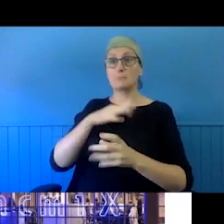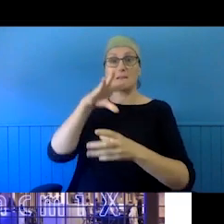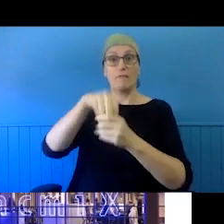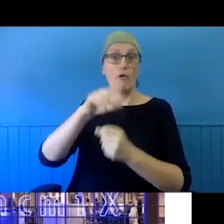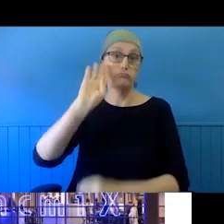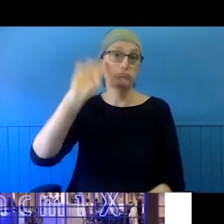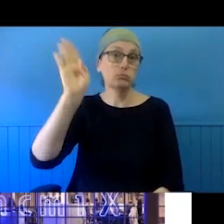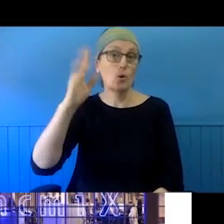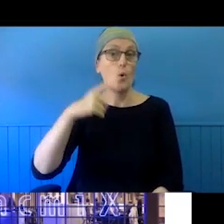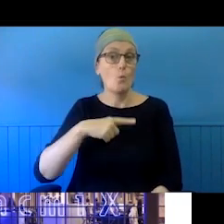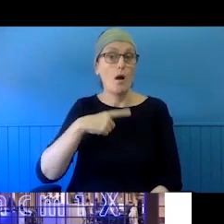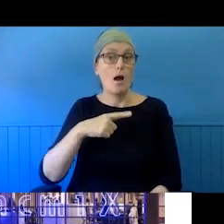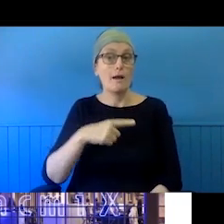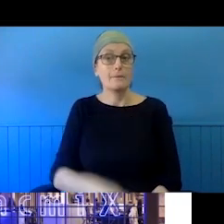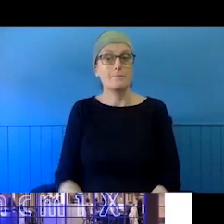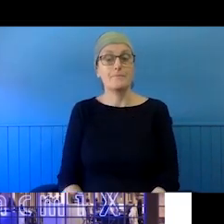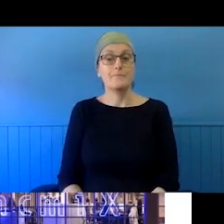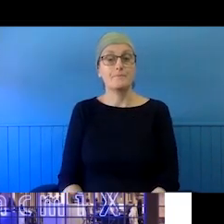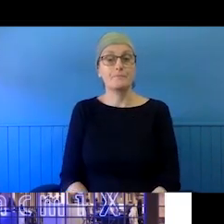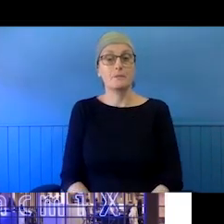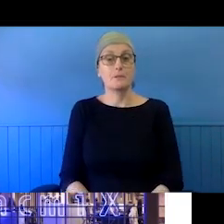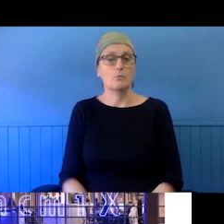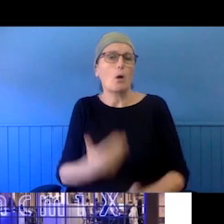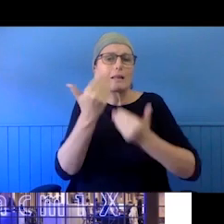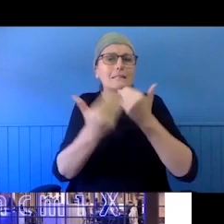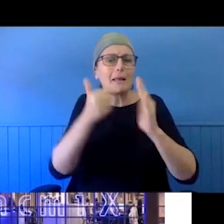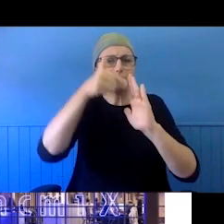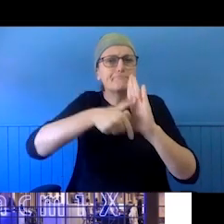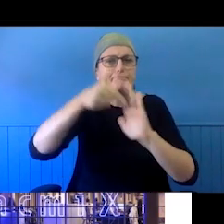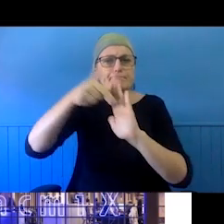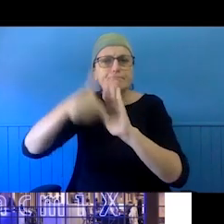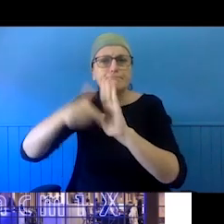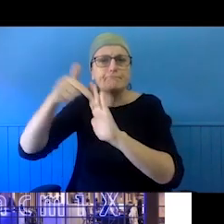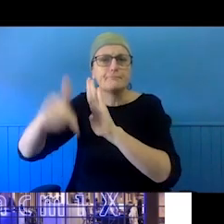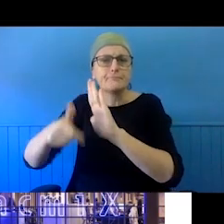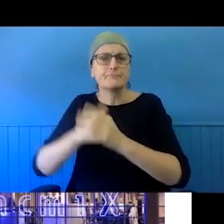of the things that I did was to found CultureLabel.com, which - back